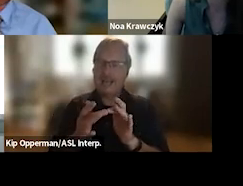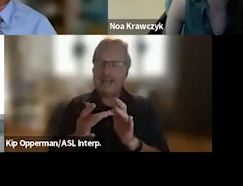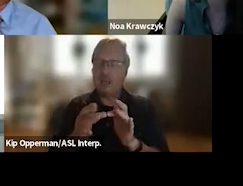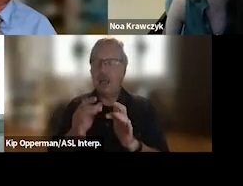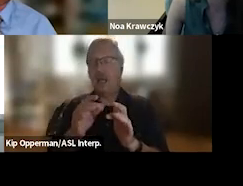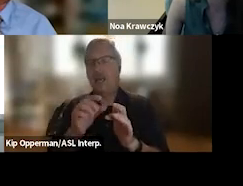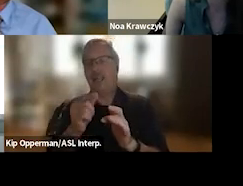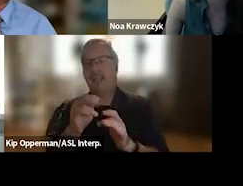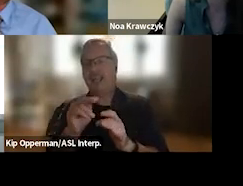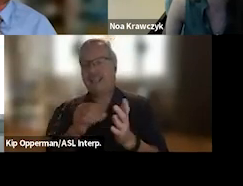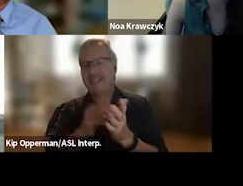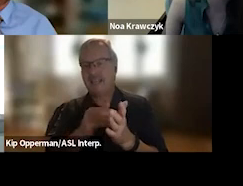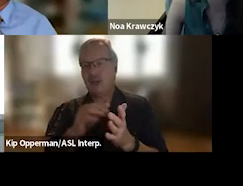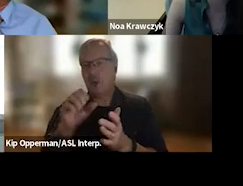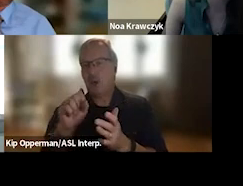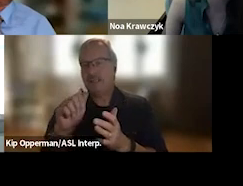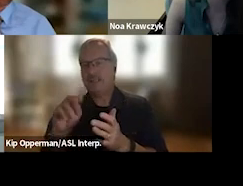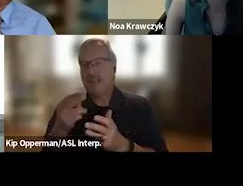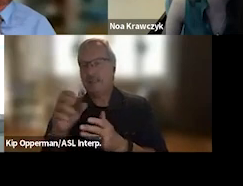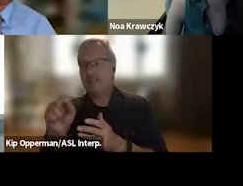here is the information where you can reach us.